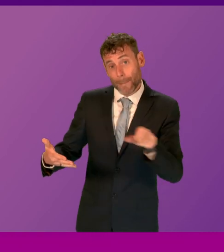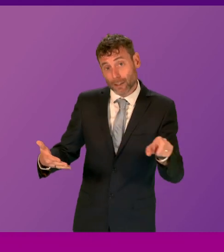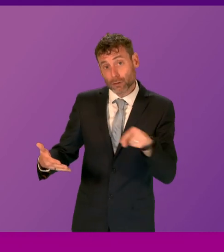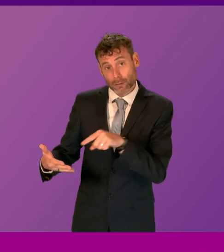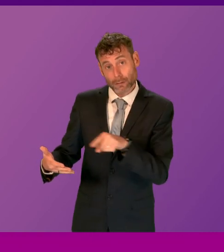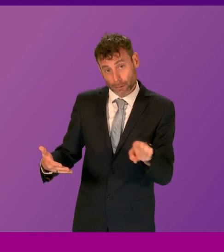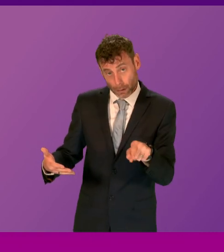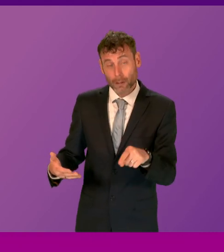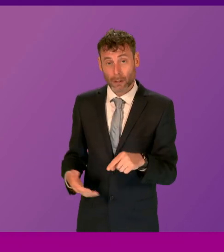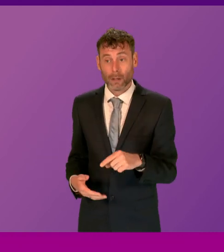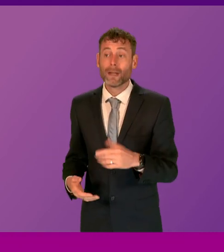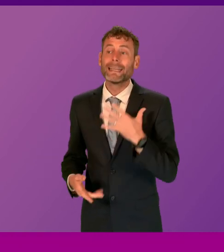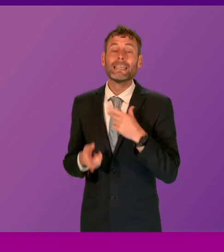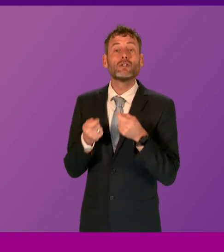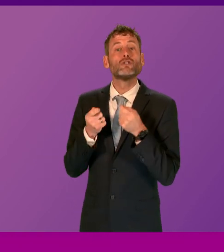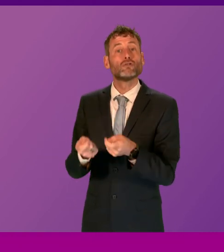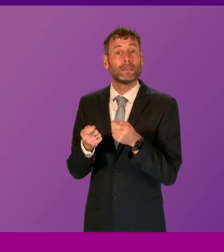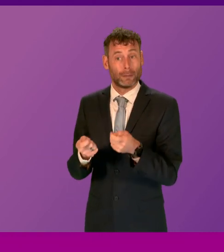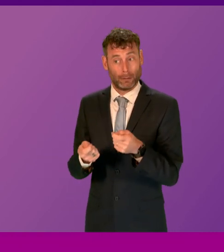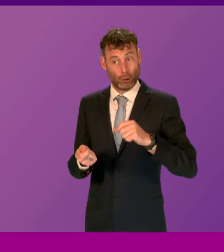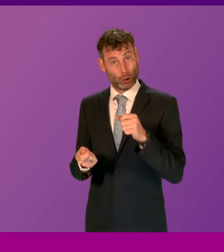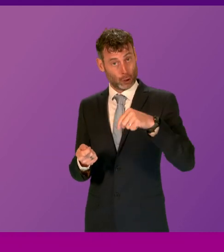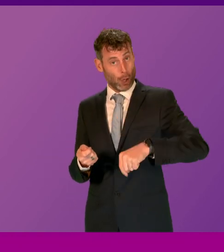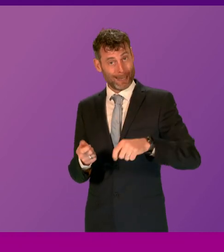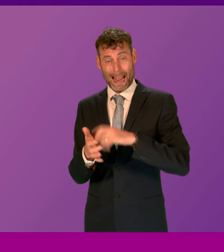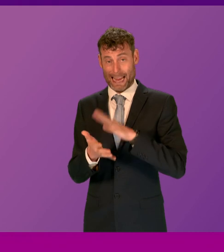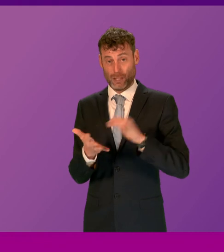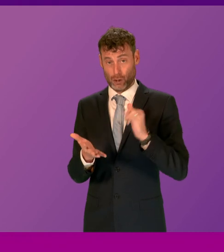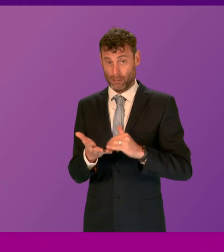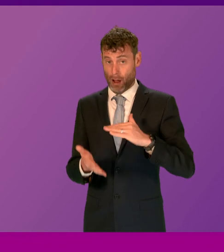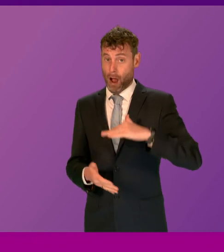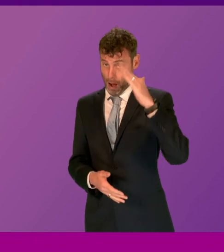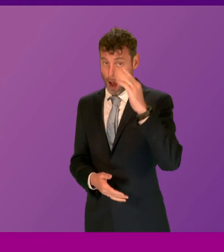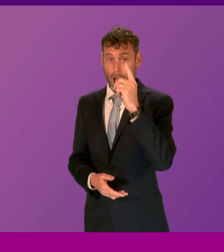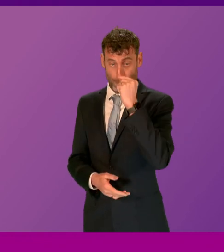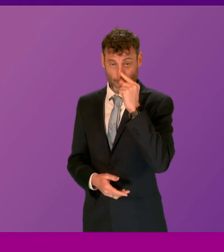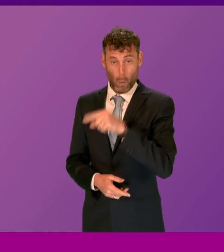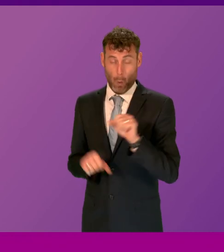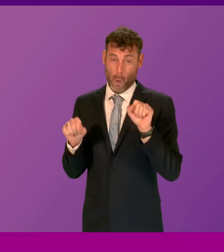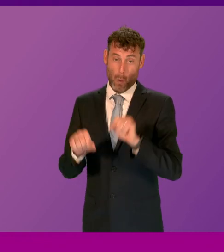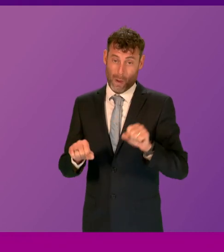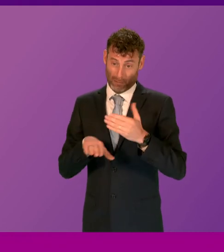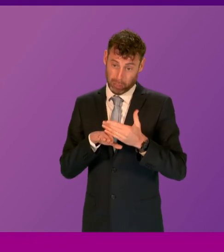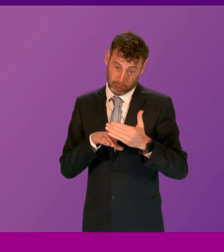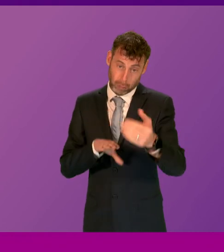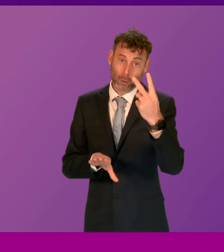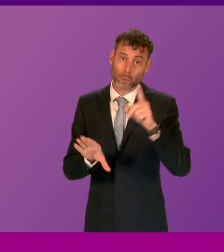waiting more than two years for treatment than those south of the border are.